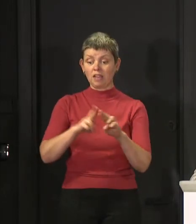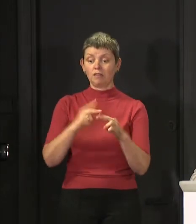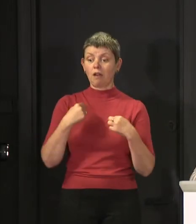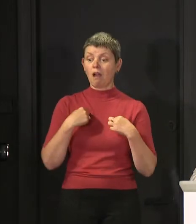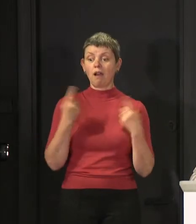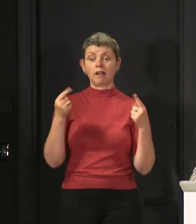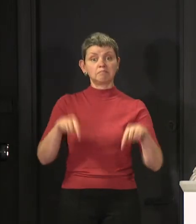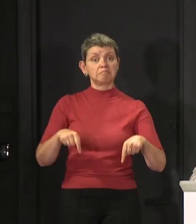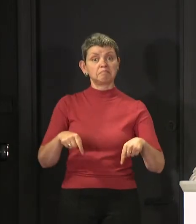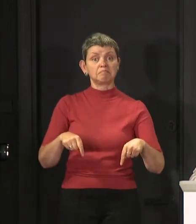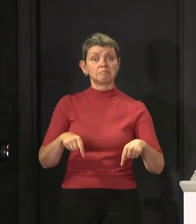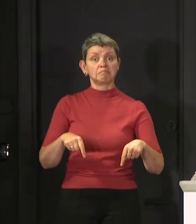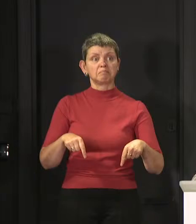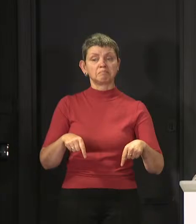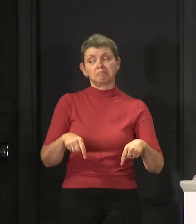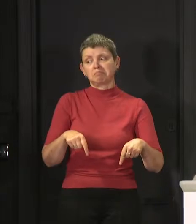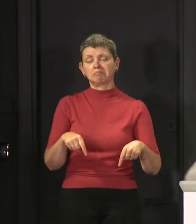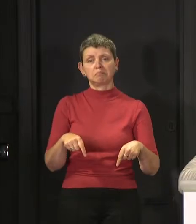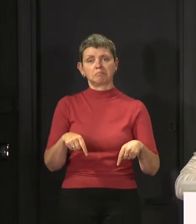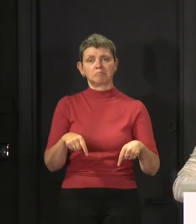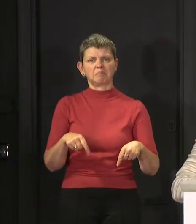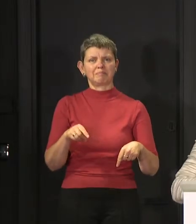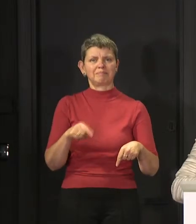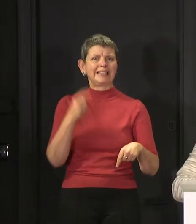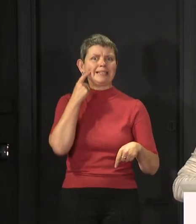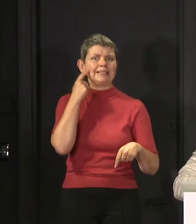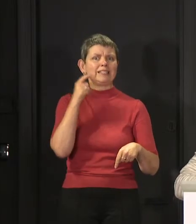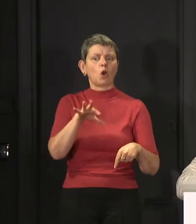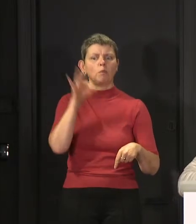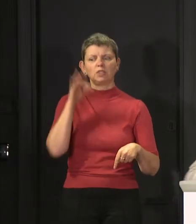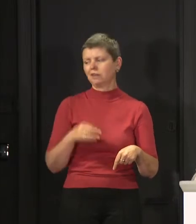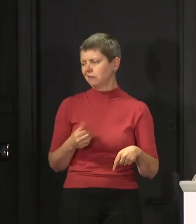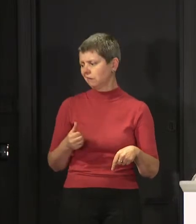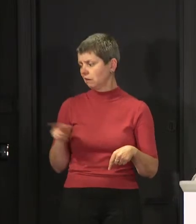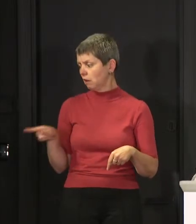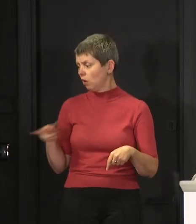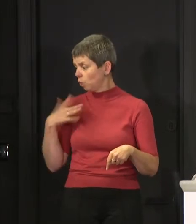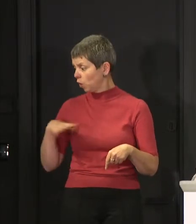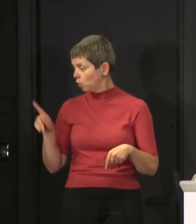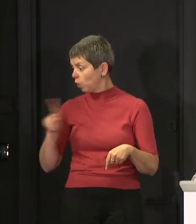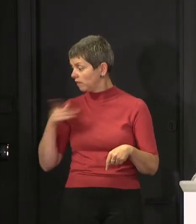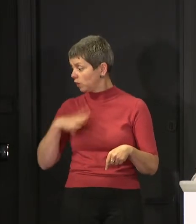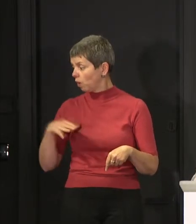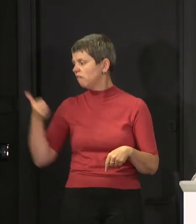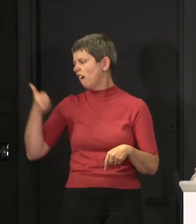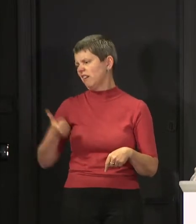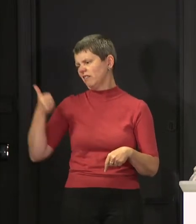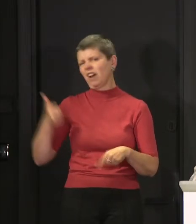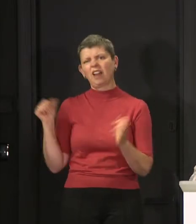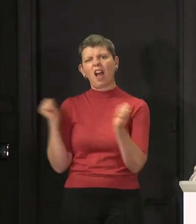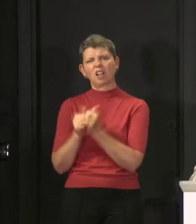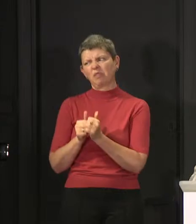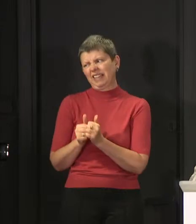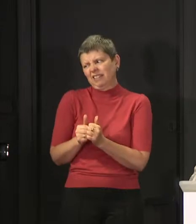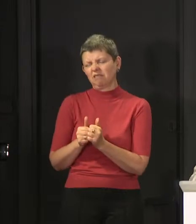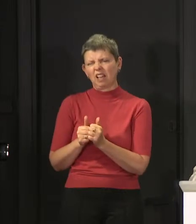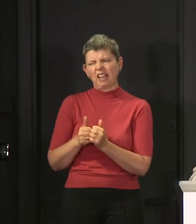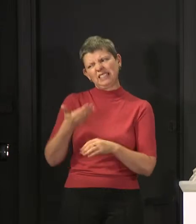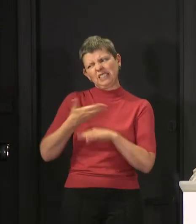be easier for me and say, do you know what, we will agree to whatever the UK Government has put forward, we know it's not what we were looking at yesterday and we know we haven't